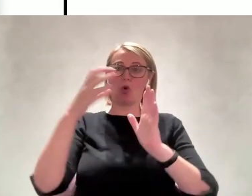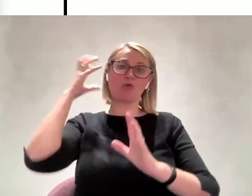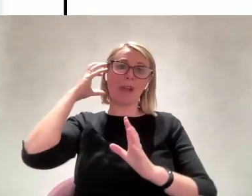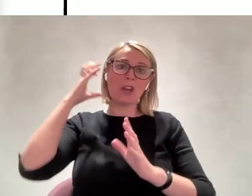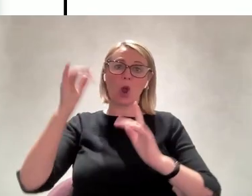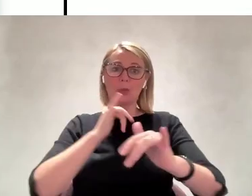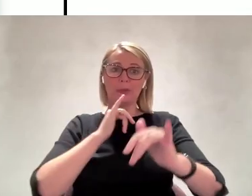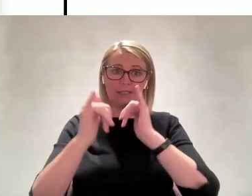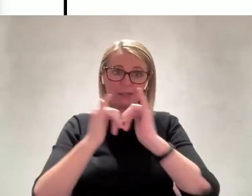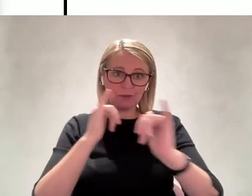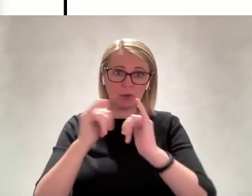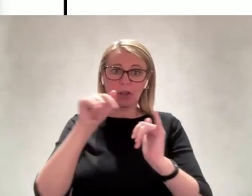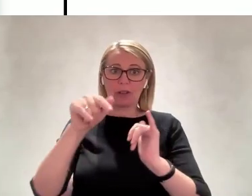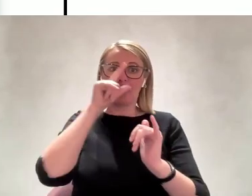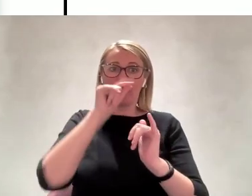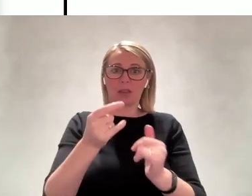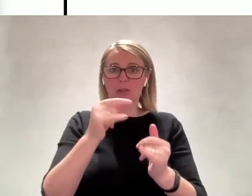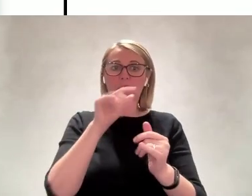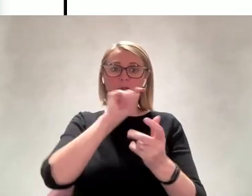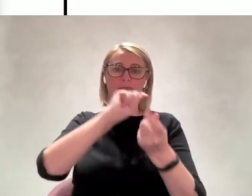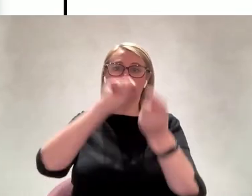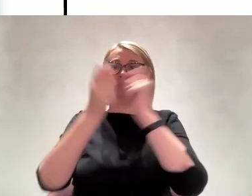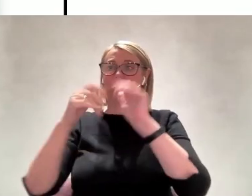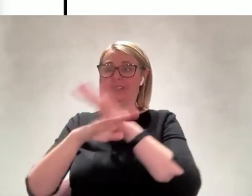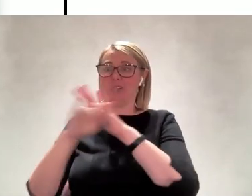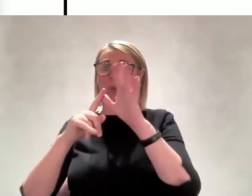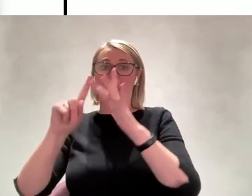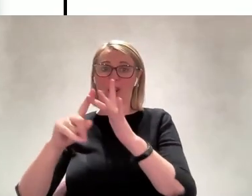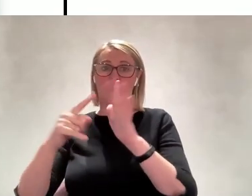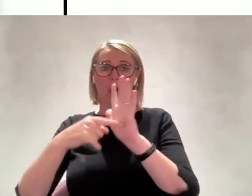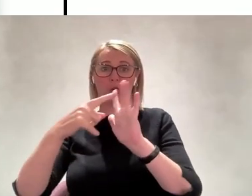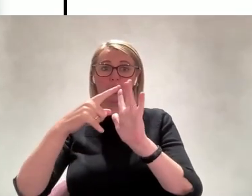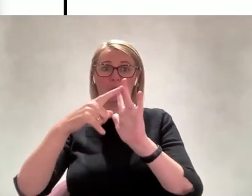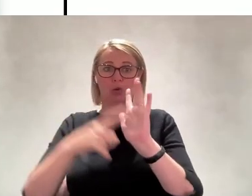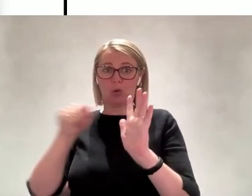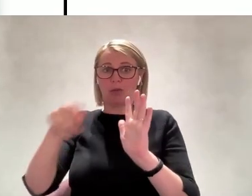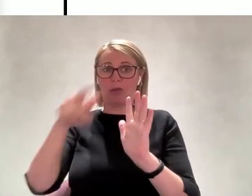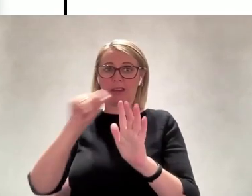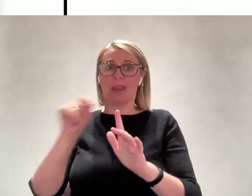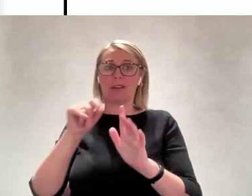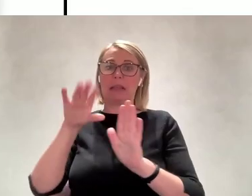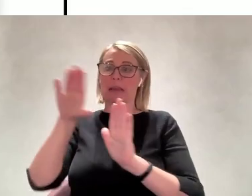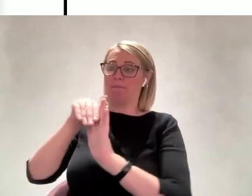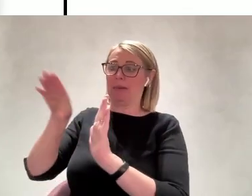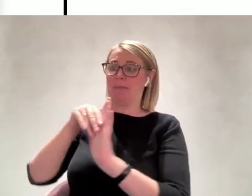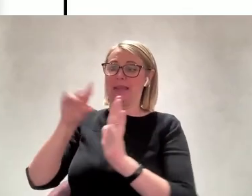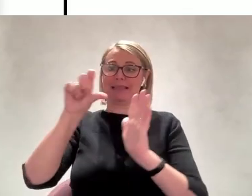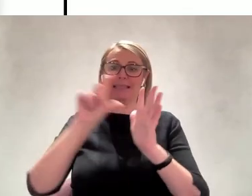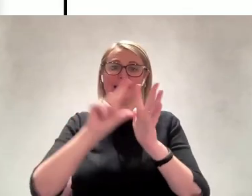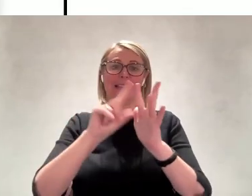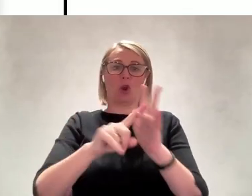radio interviews, etc, that they were able to ingest into an AI tool to the extent that they were able to get the AI to mimic the CEO's voice.